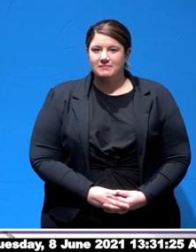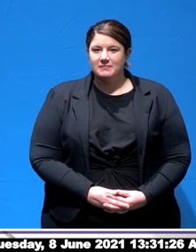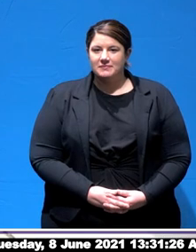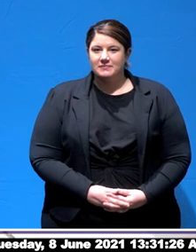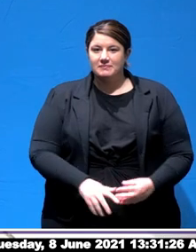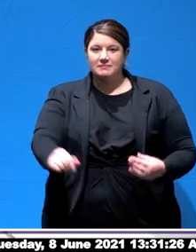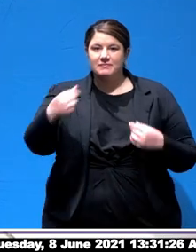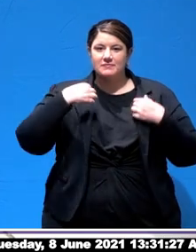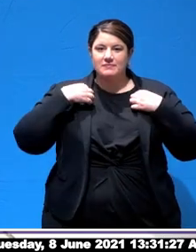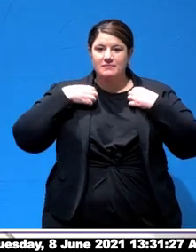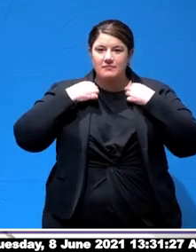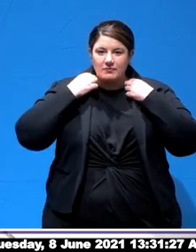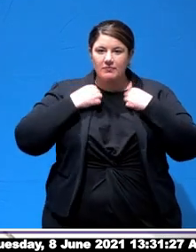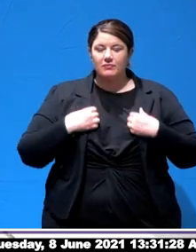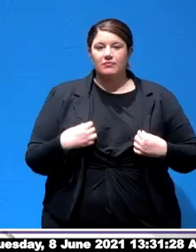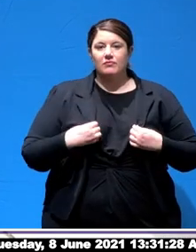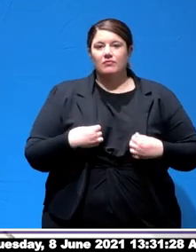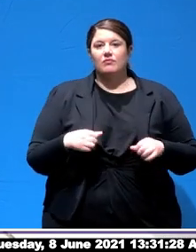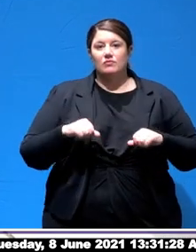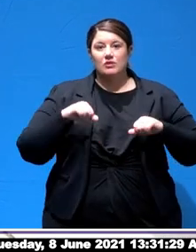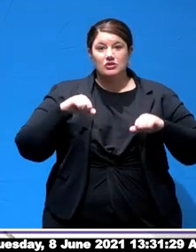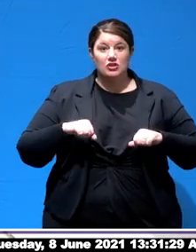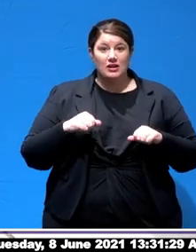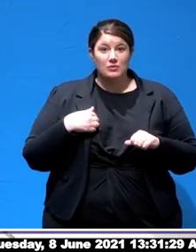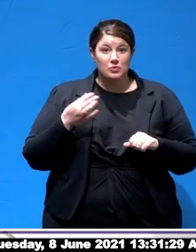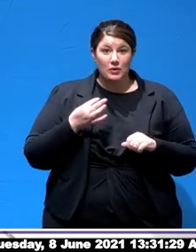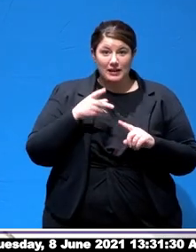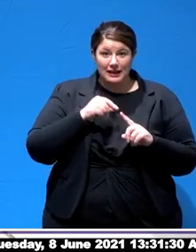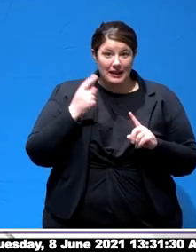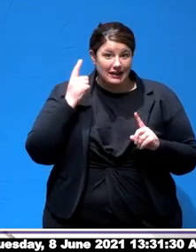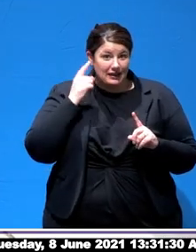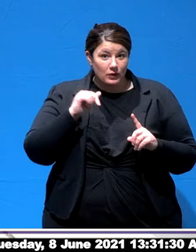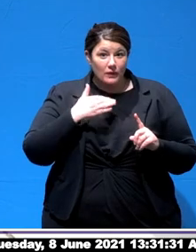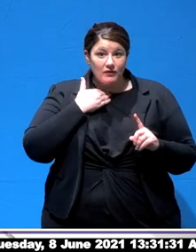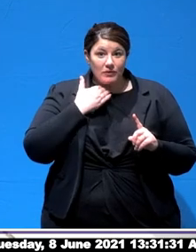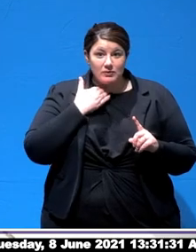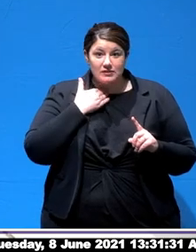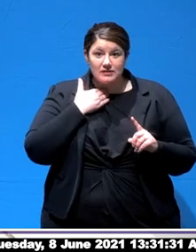Chair, we are waiting to see if we have got sound from you. Yes.